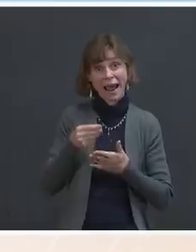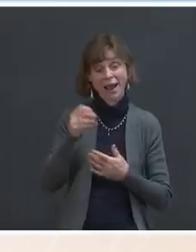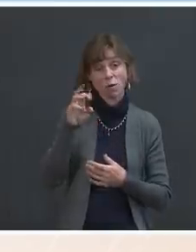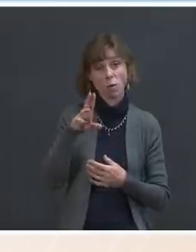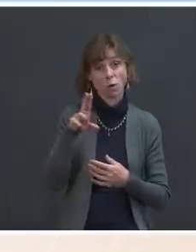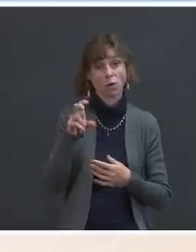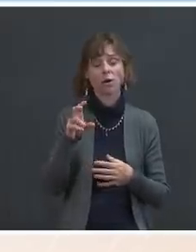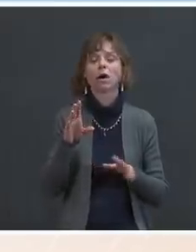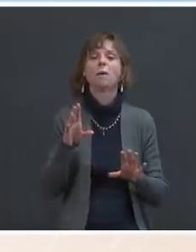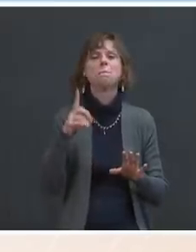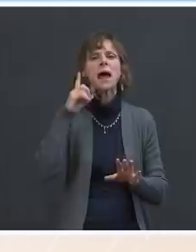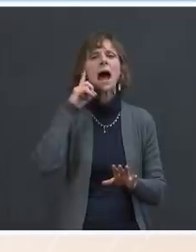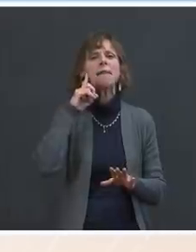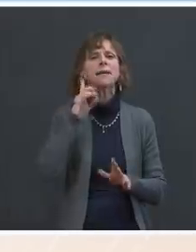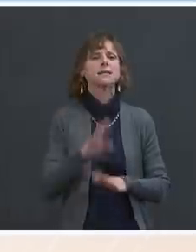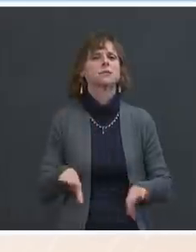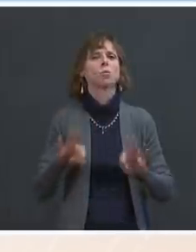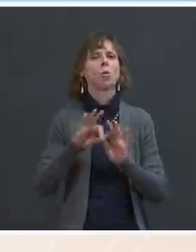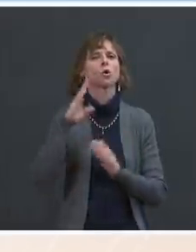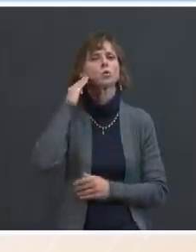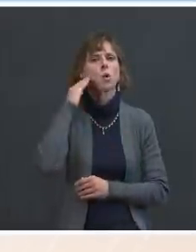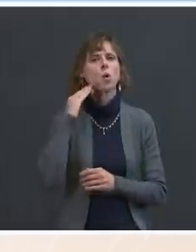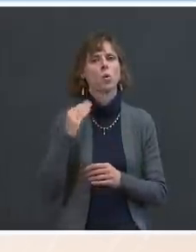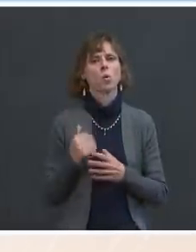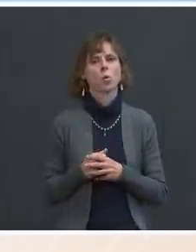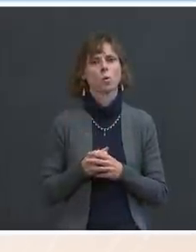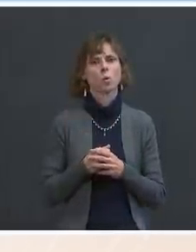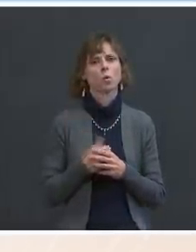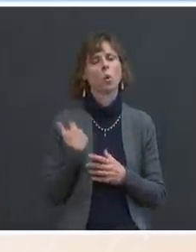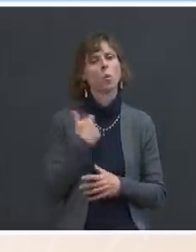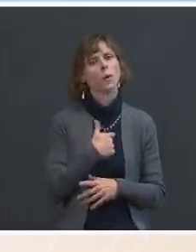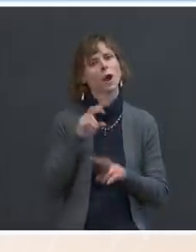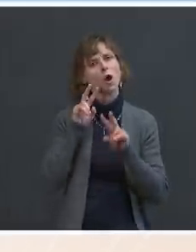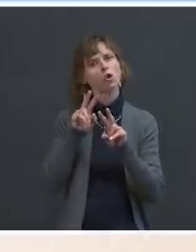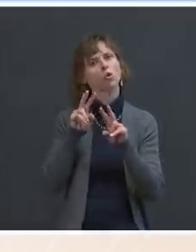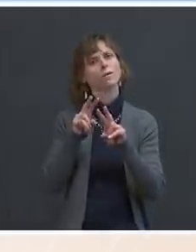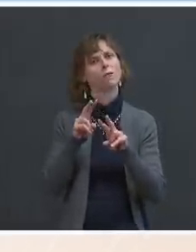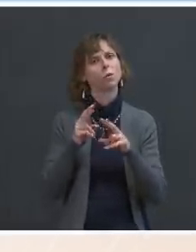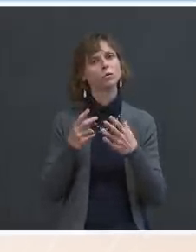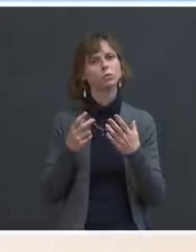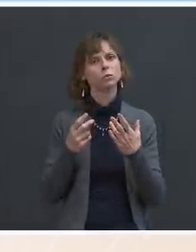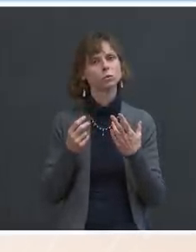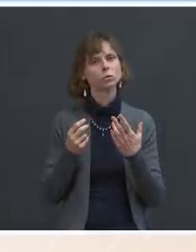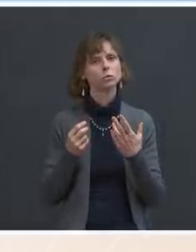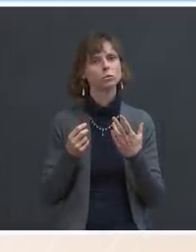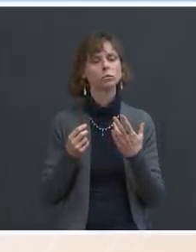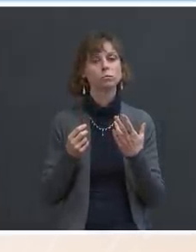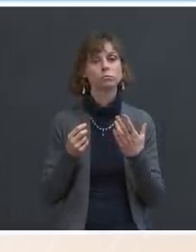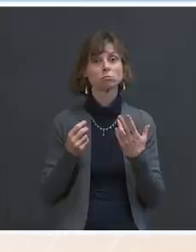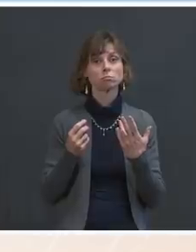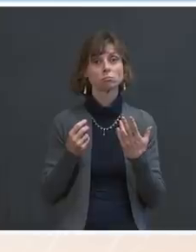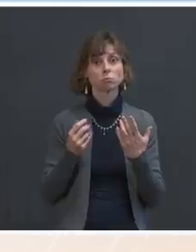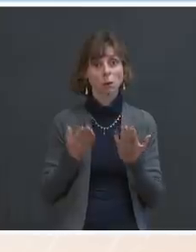I think the really important thing to know is: We're looking forward to getting this proposal before Congress